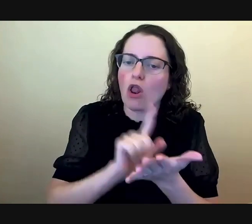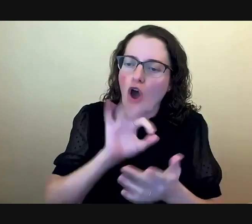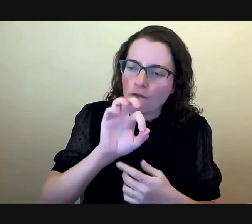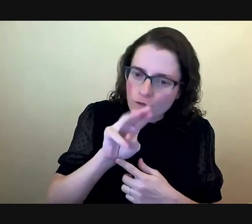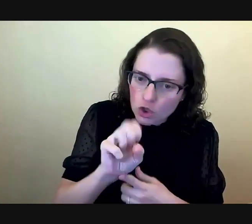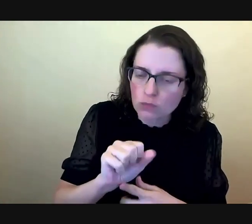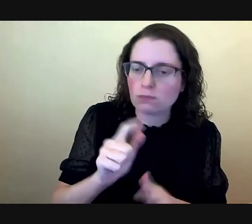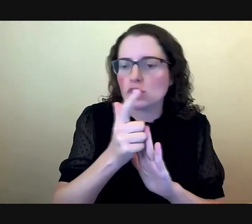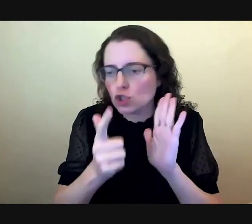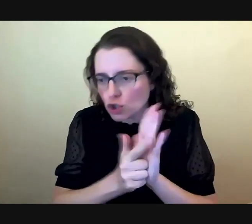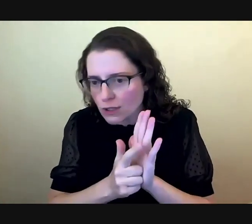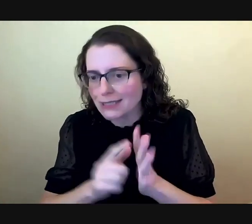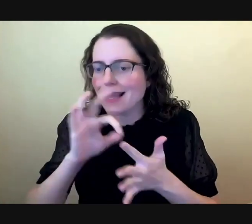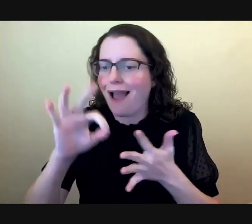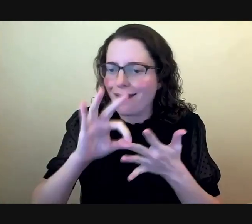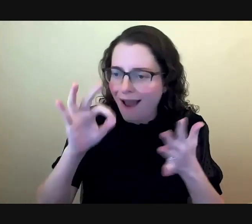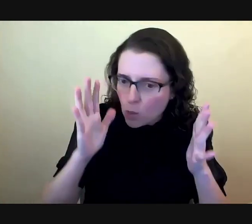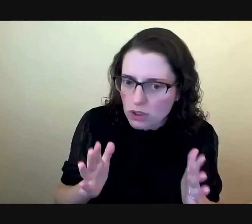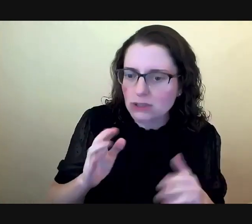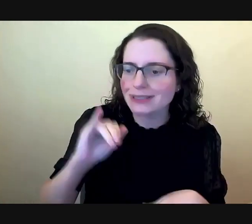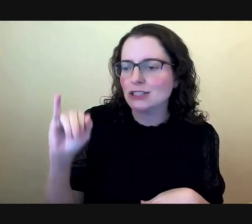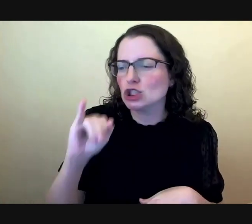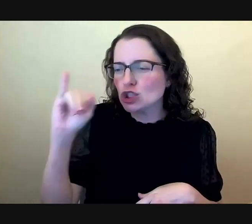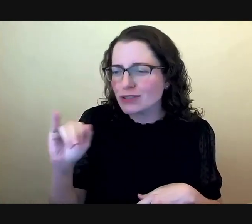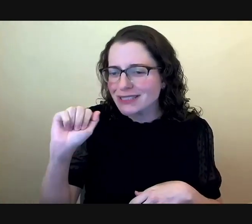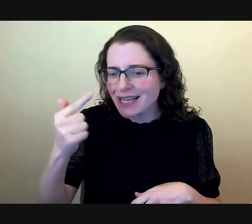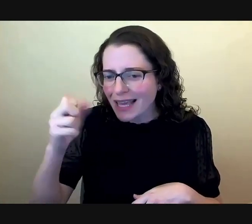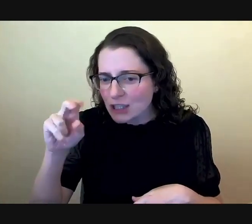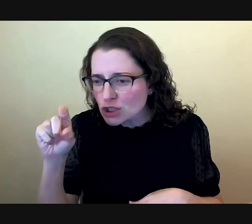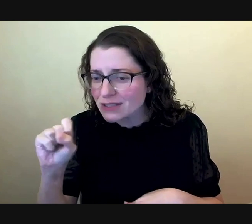That could include law firms, attorneys, accountants,